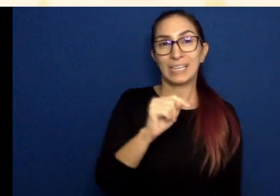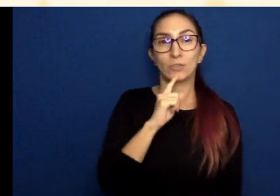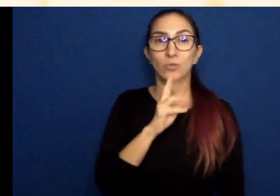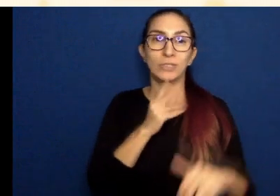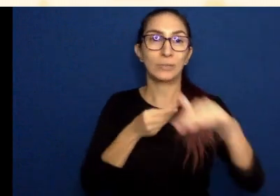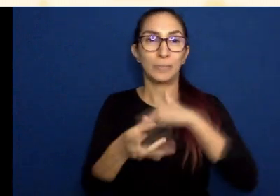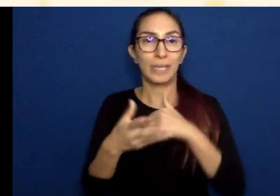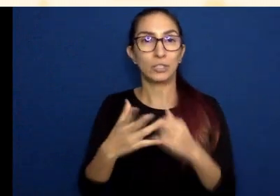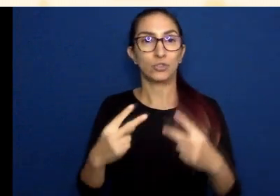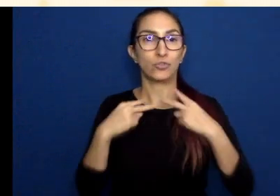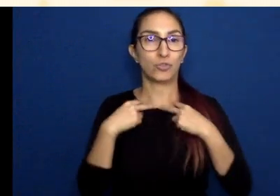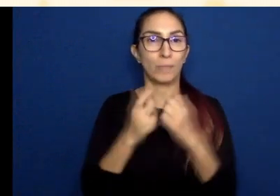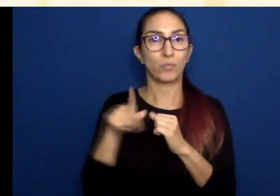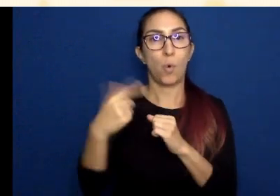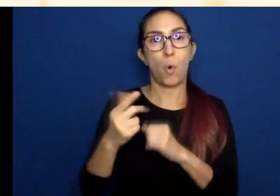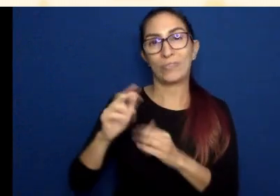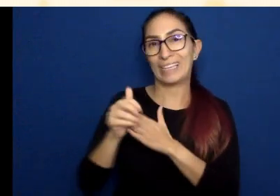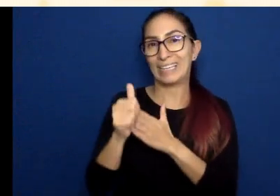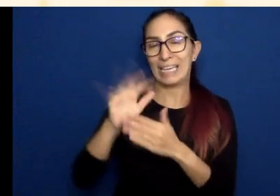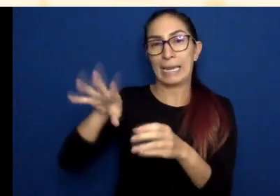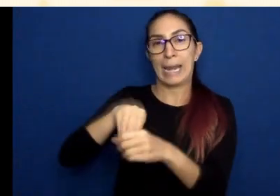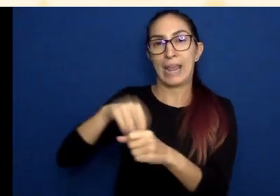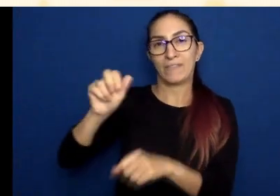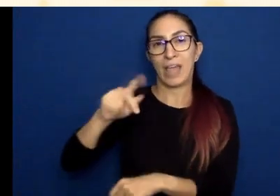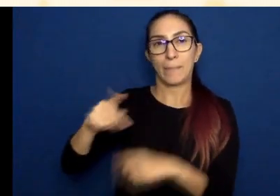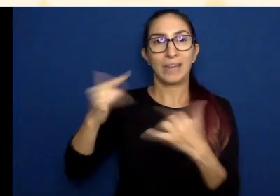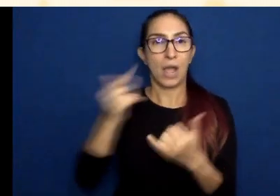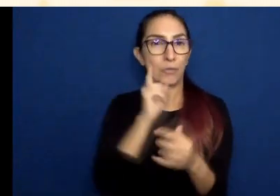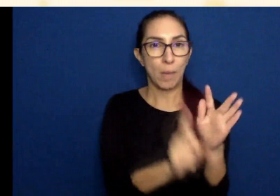However, now they've begun to occur on mobile sites.